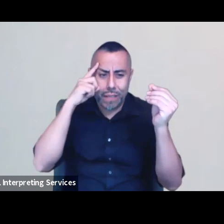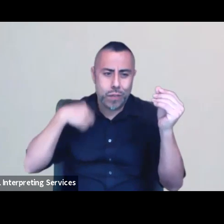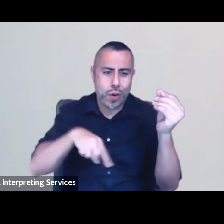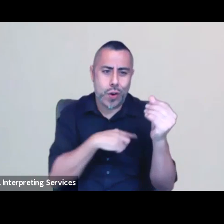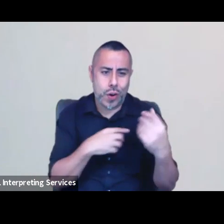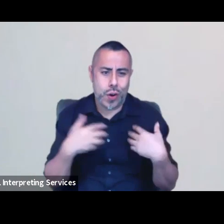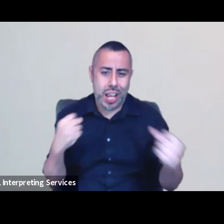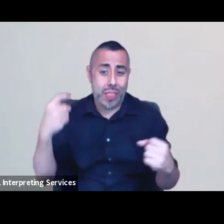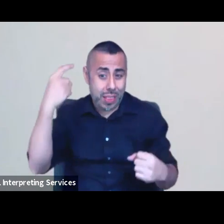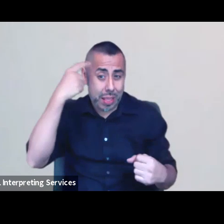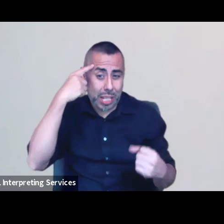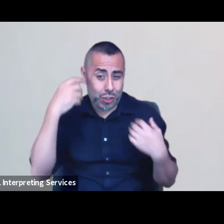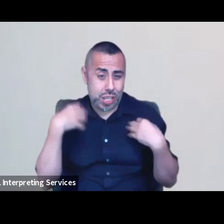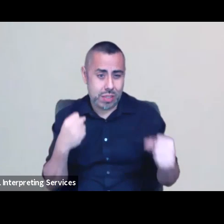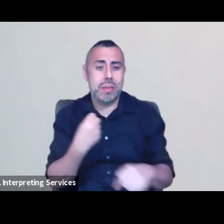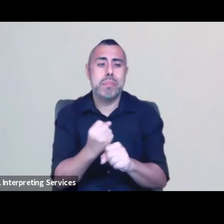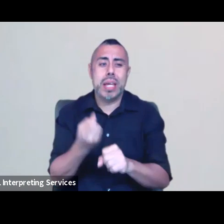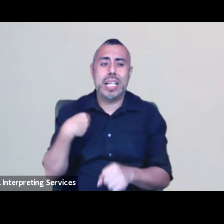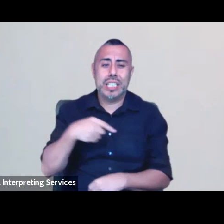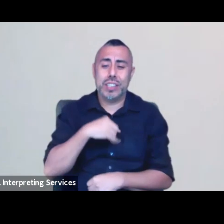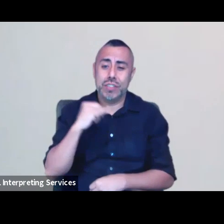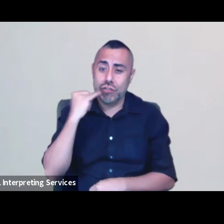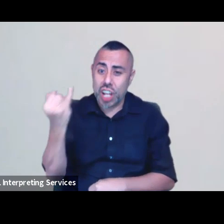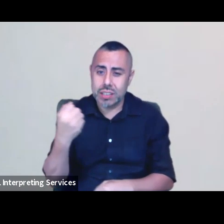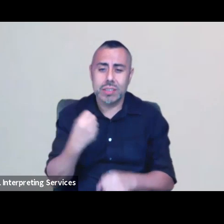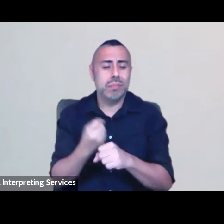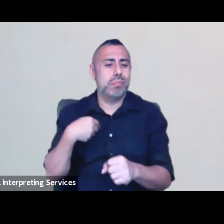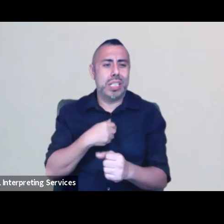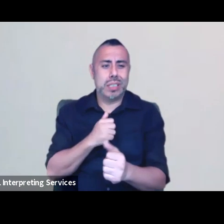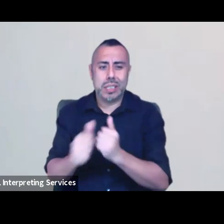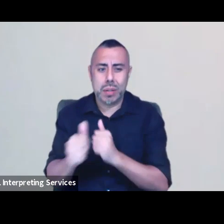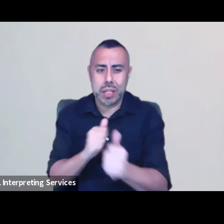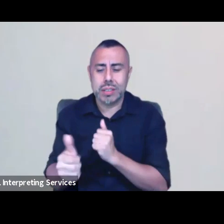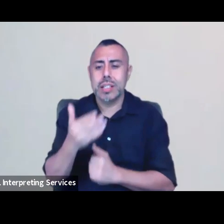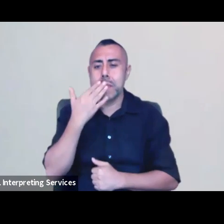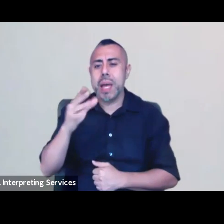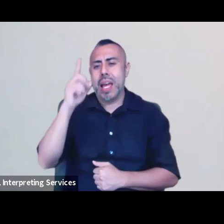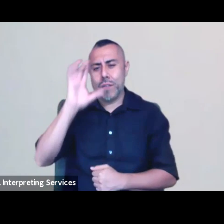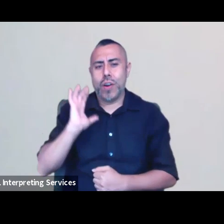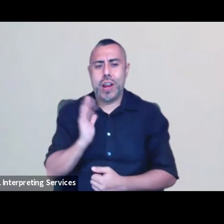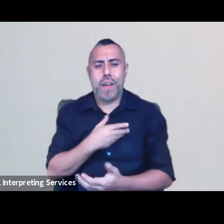because it encourages us to make short-term decisions that have a negative effect on our long-term financial health.